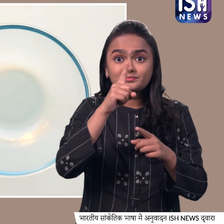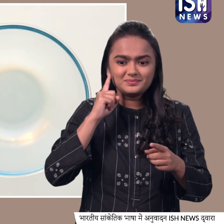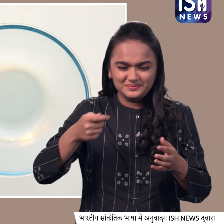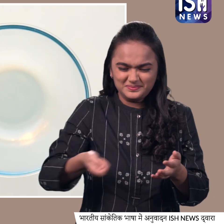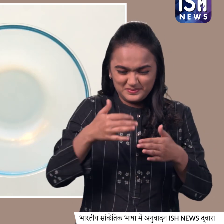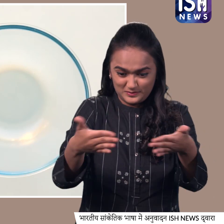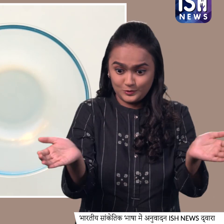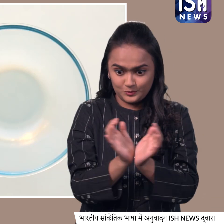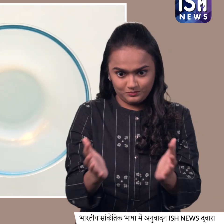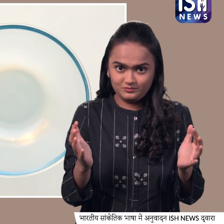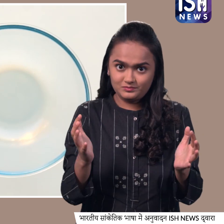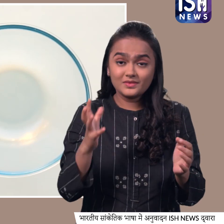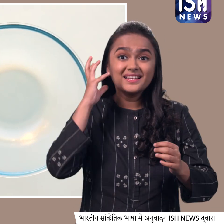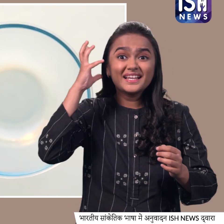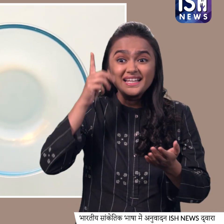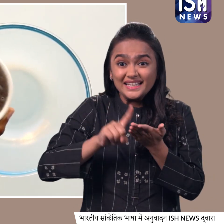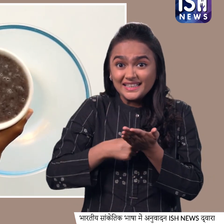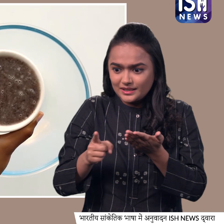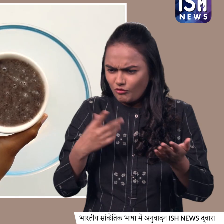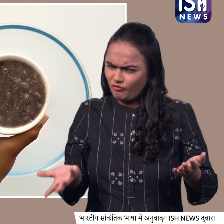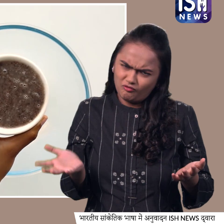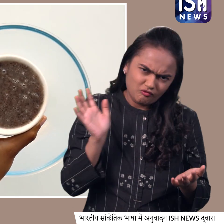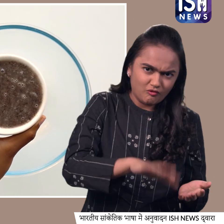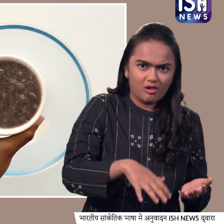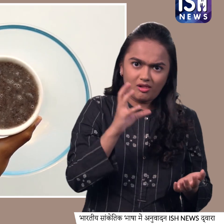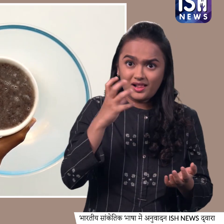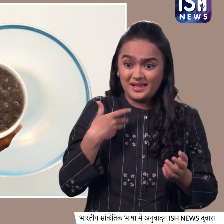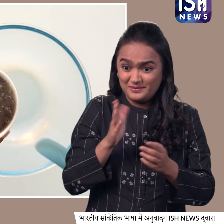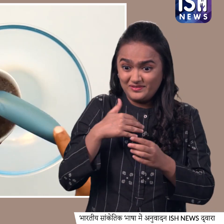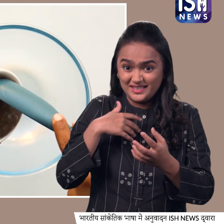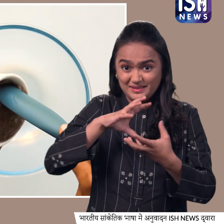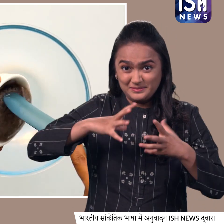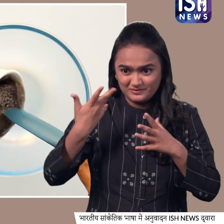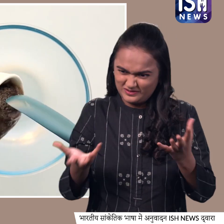take a big mixing bowl, put all the coconut butter that we have made into it.